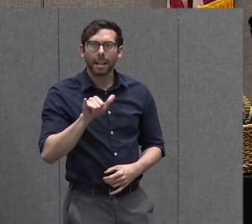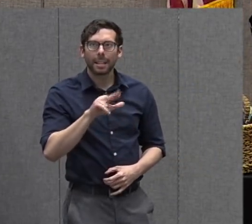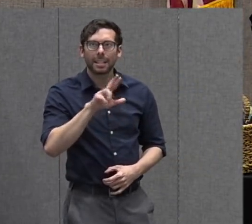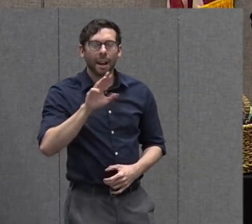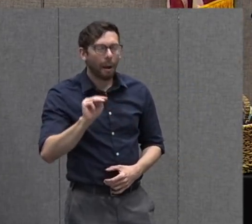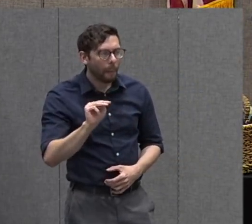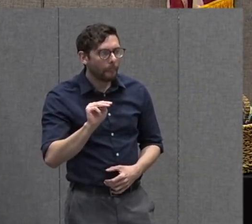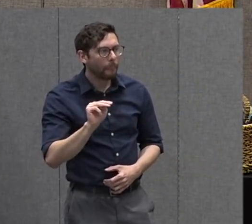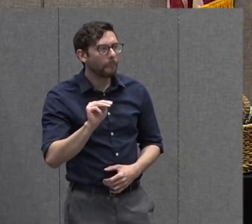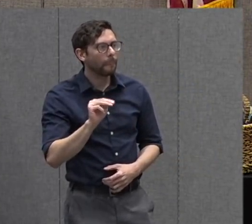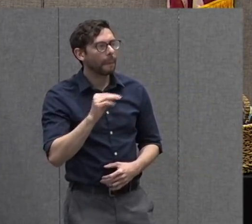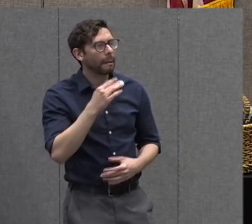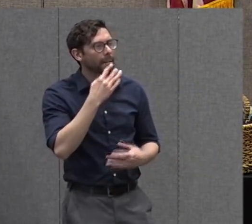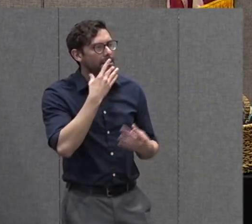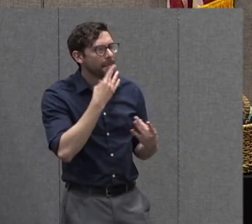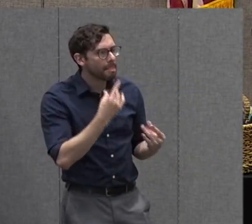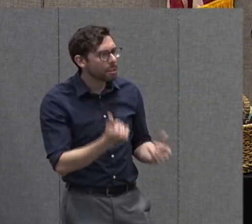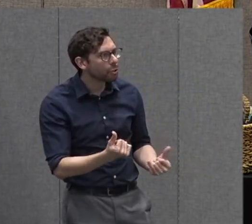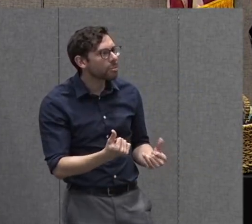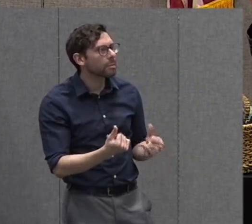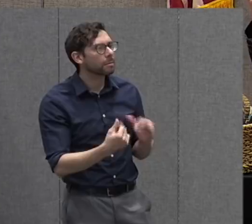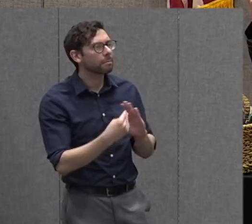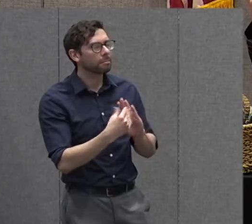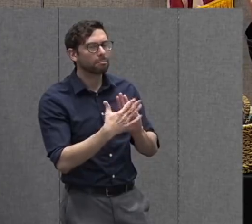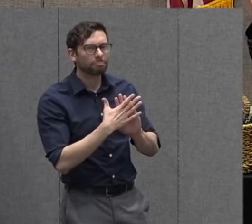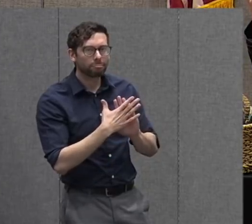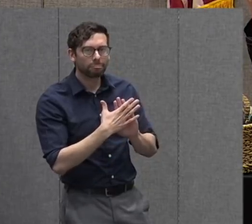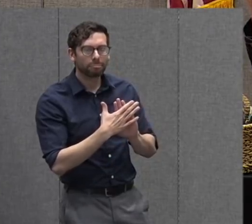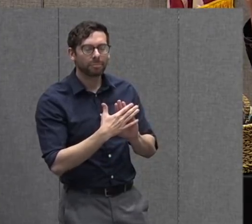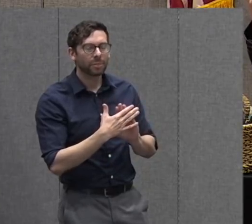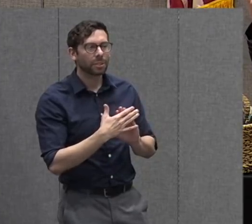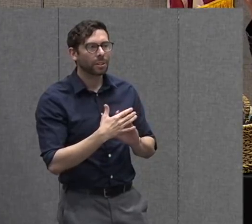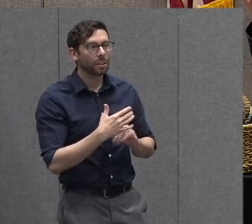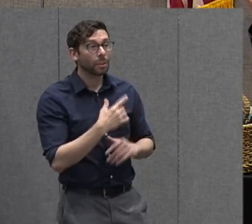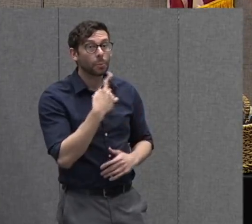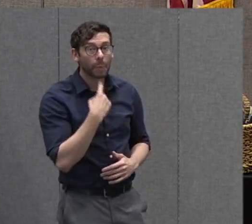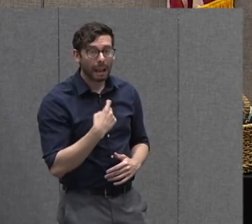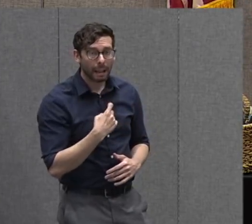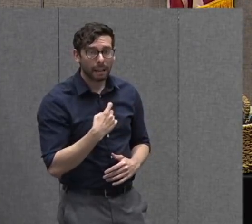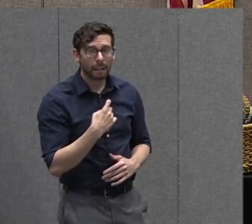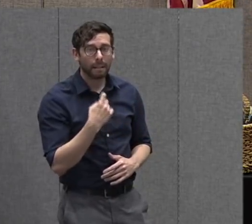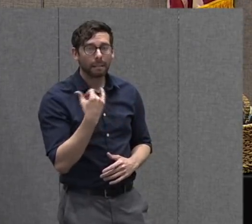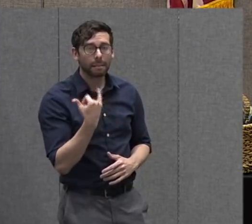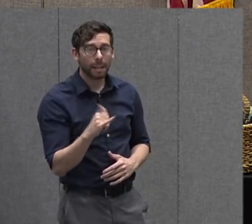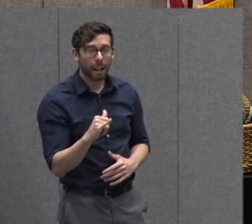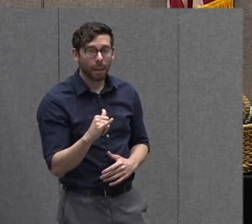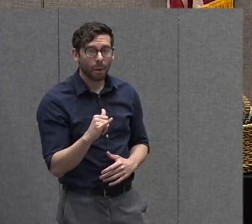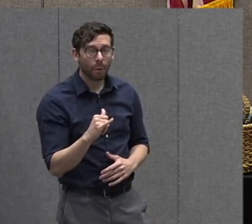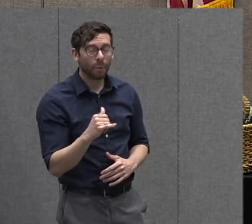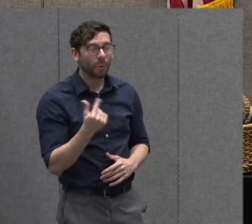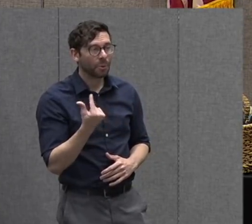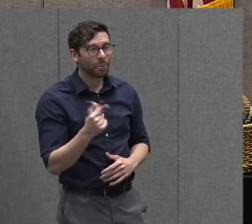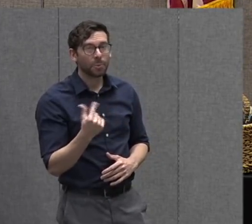And all red, yellow, green, [Miss Martindale] red, yellow green [Mr. R] cause apples come in that? [Miss Martindale] You know what I really like,